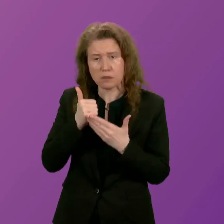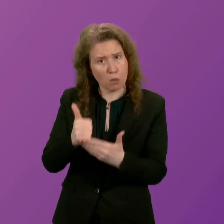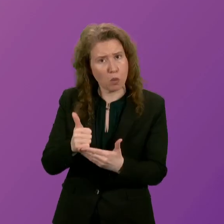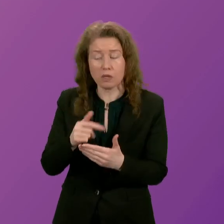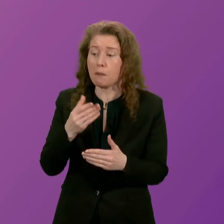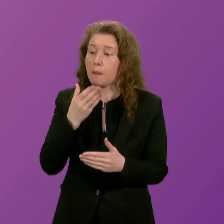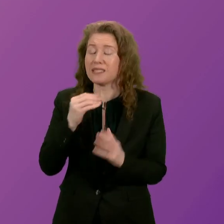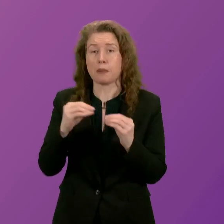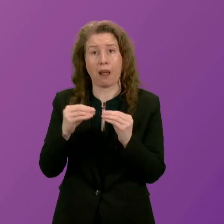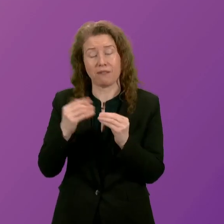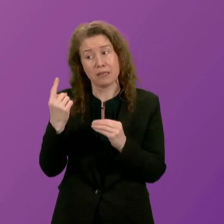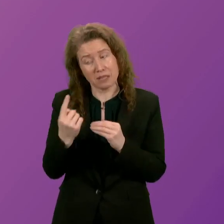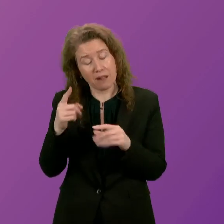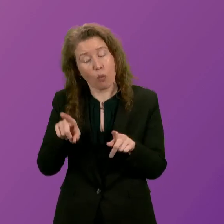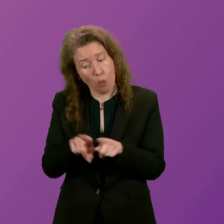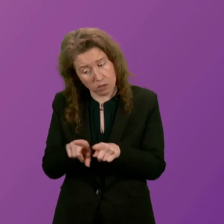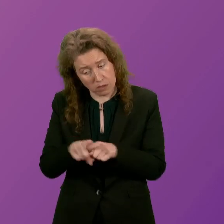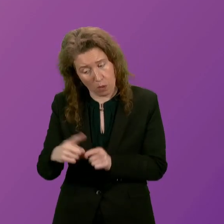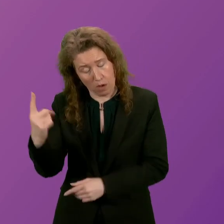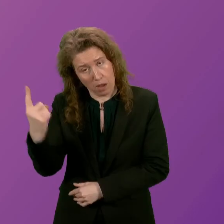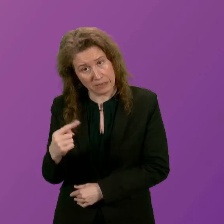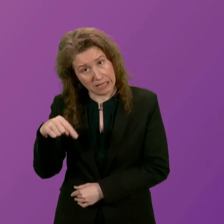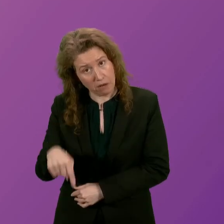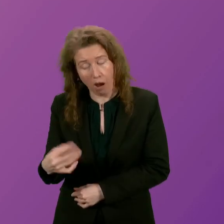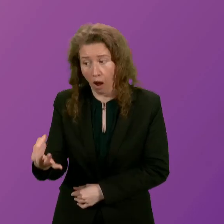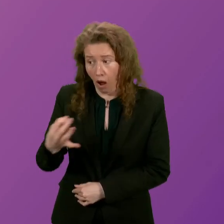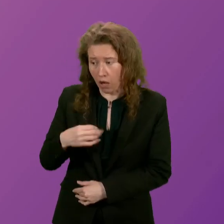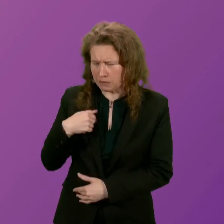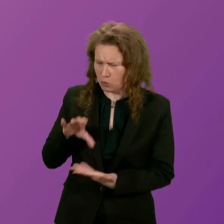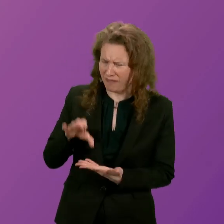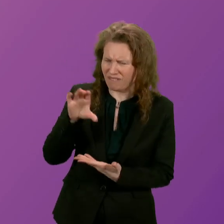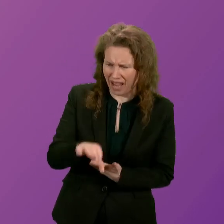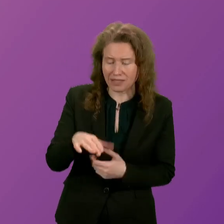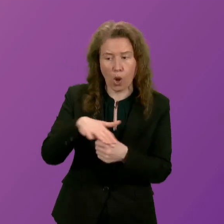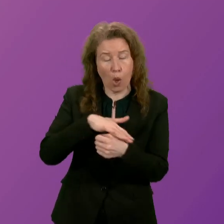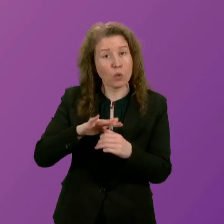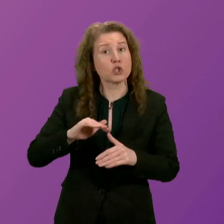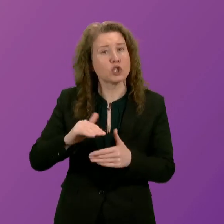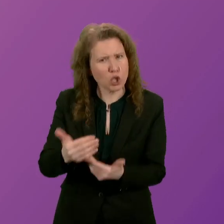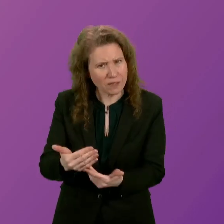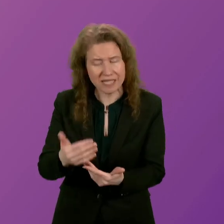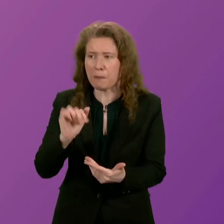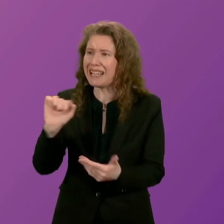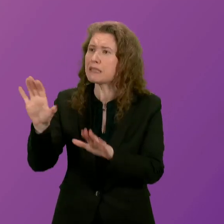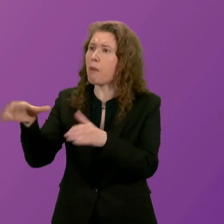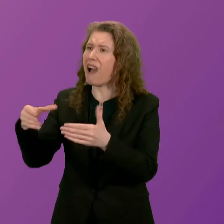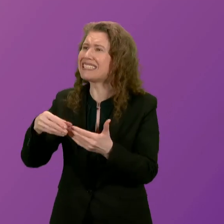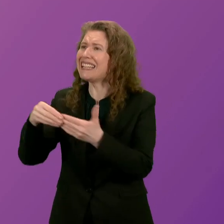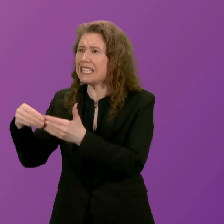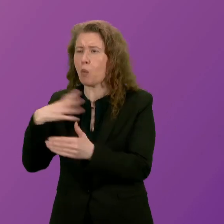Mr Balfour is another one who comes here and asks me to invest in local services, when his party leader wants me to cut public